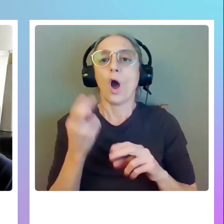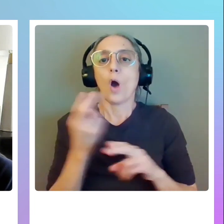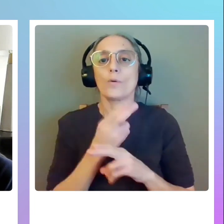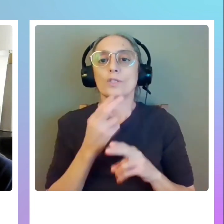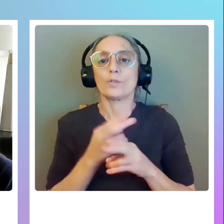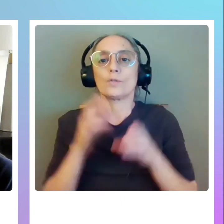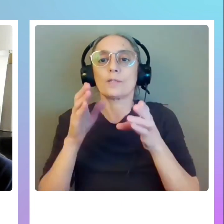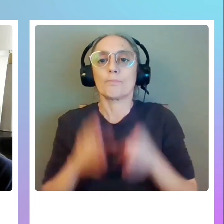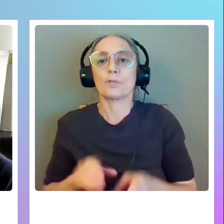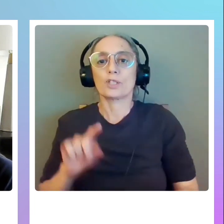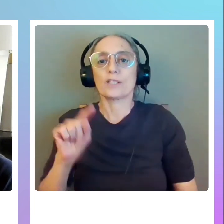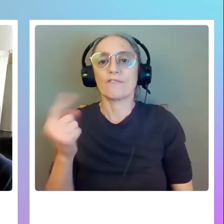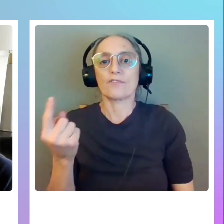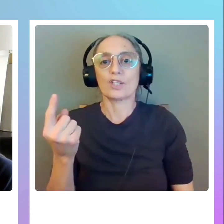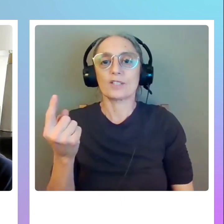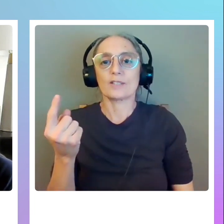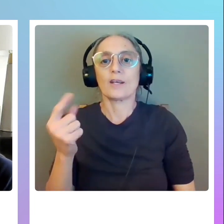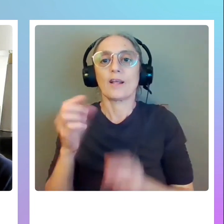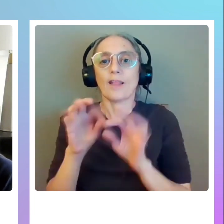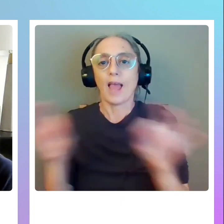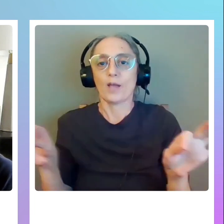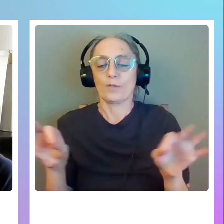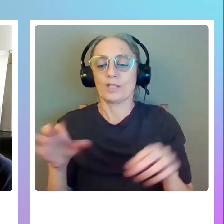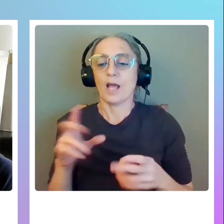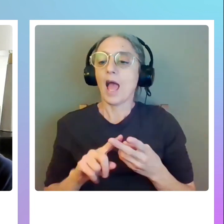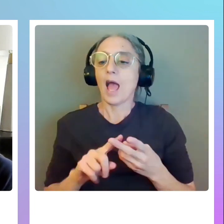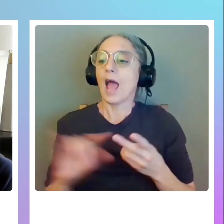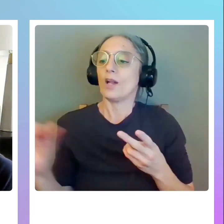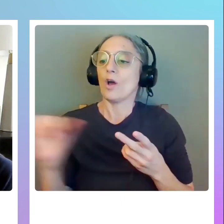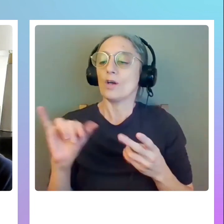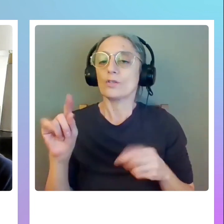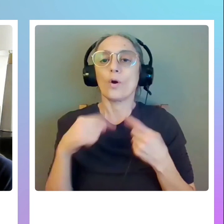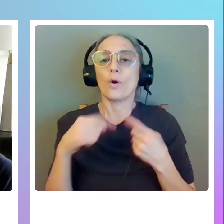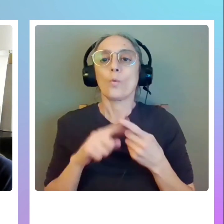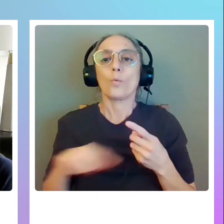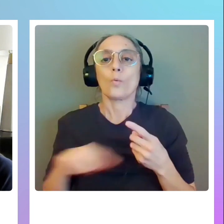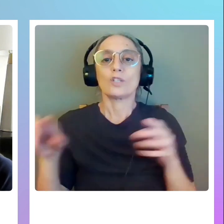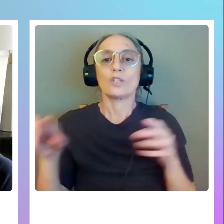And also when you're describing someone's disability